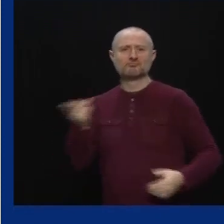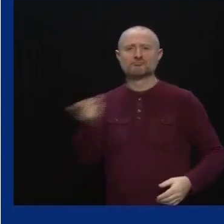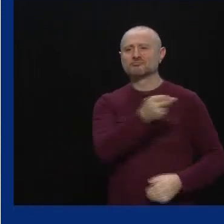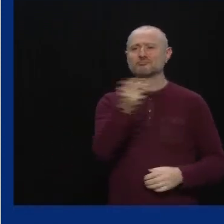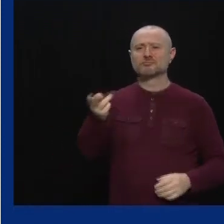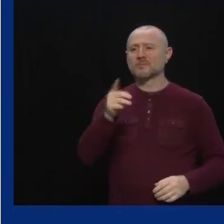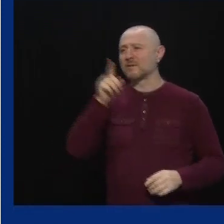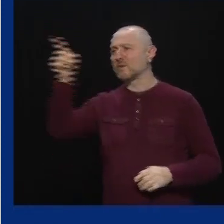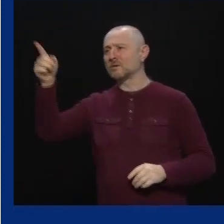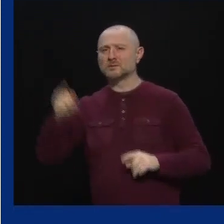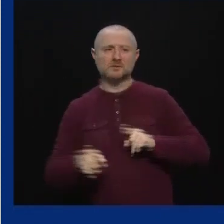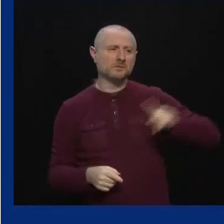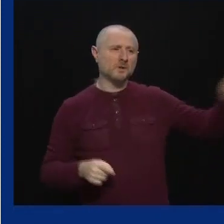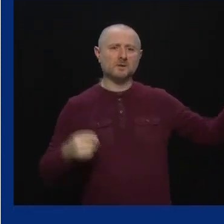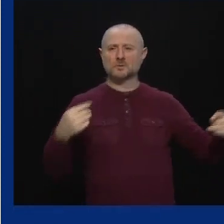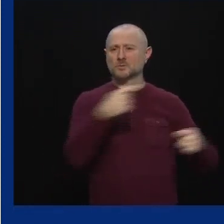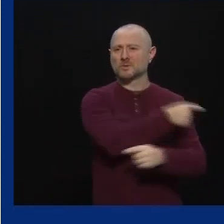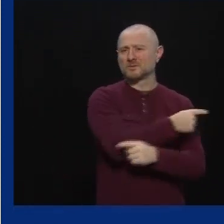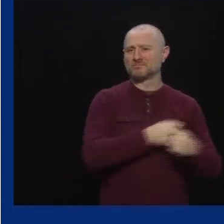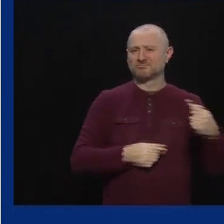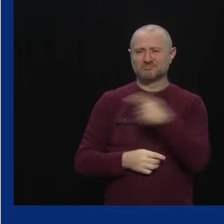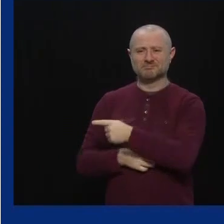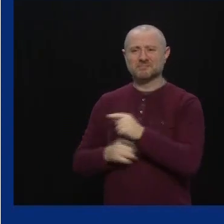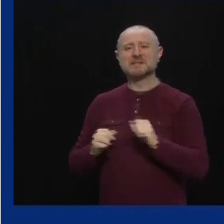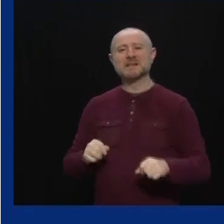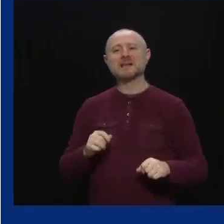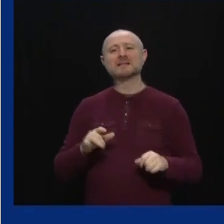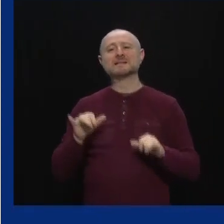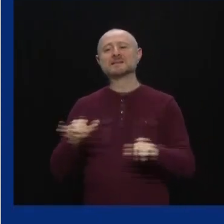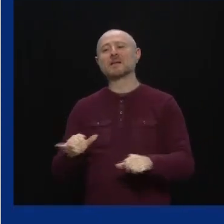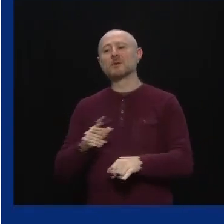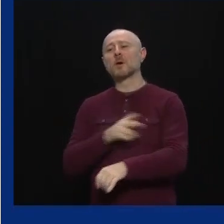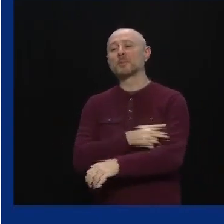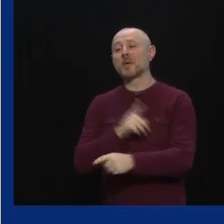UPSTATE REGIONS, THESE ARE TEAMS